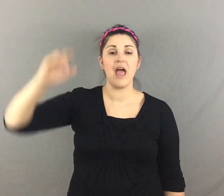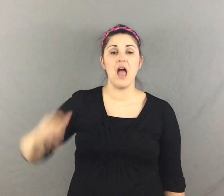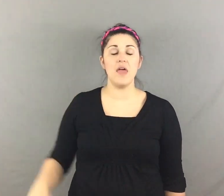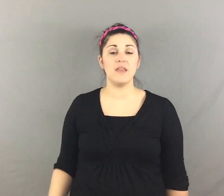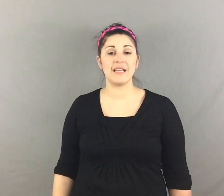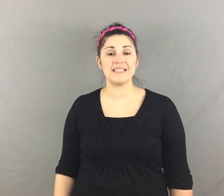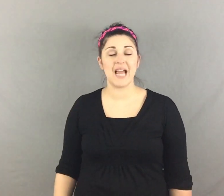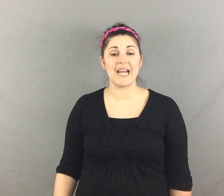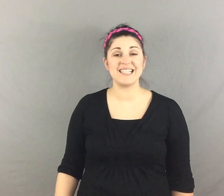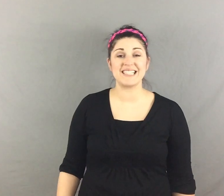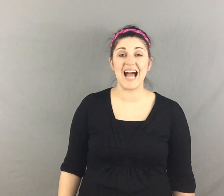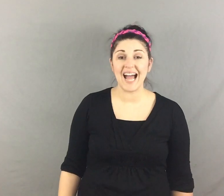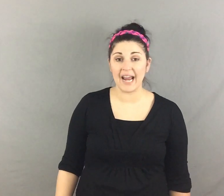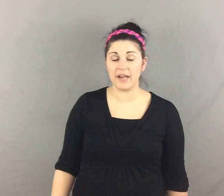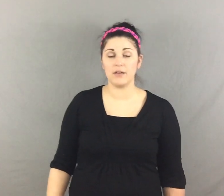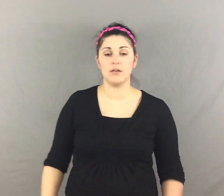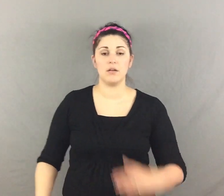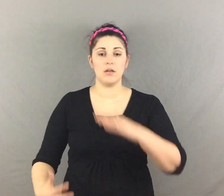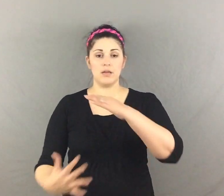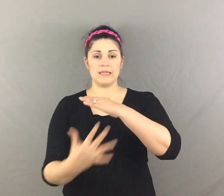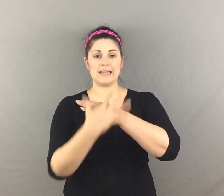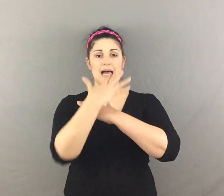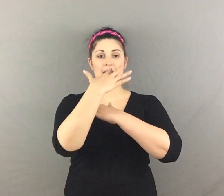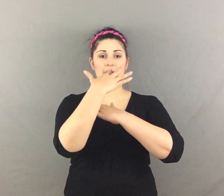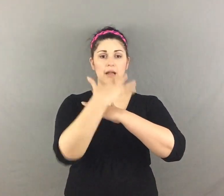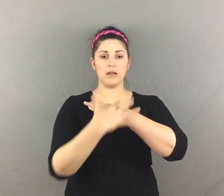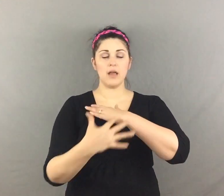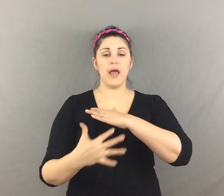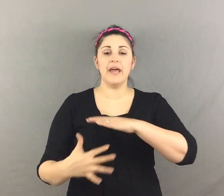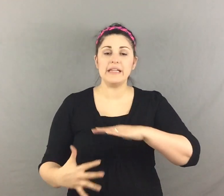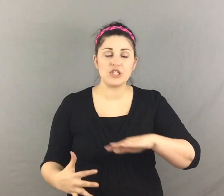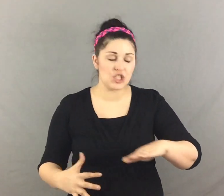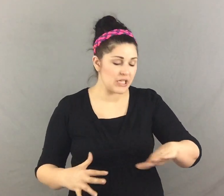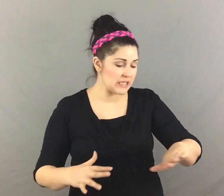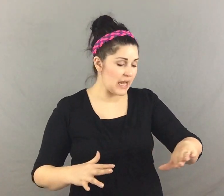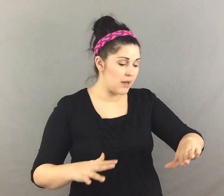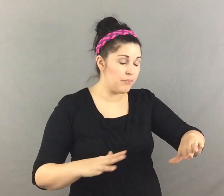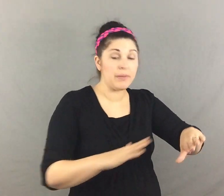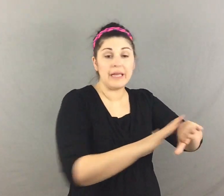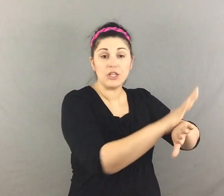Moon Moen. And the next sign is tide tide and it's just like beach and you know,